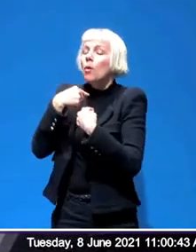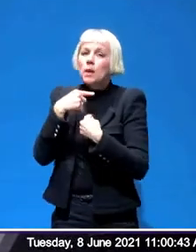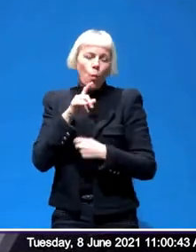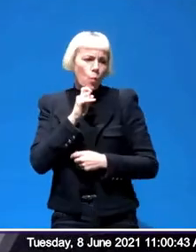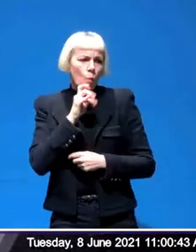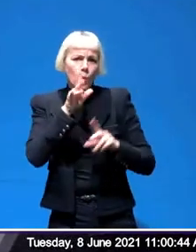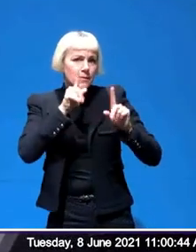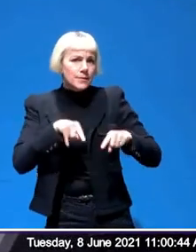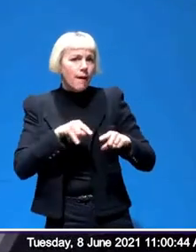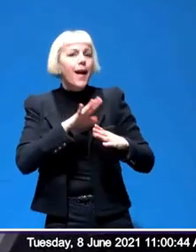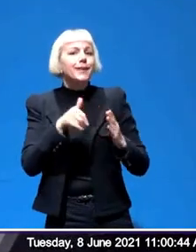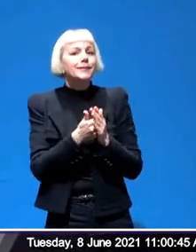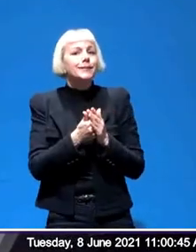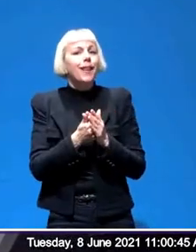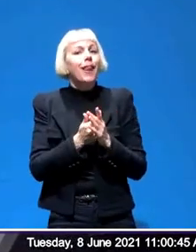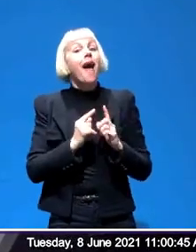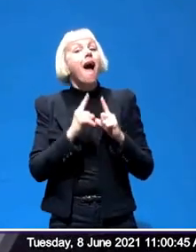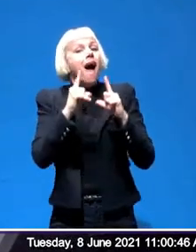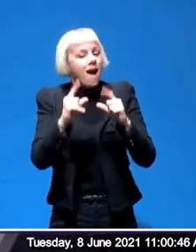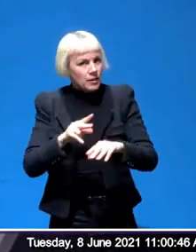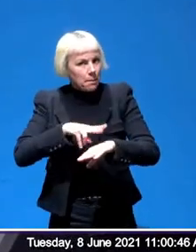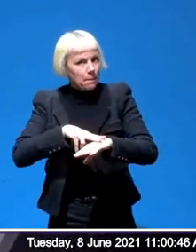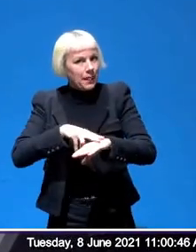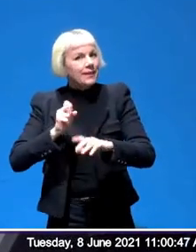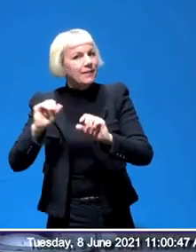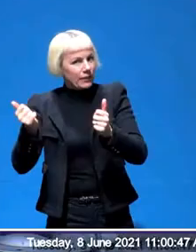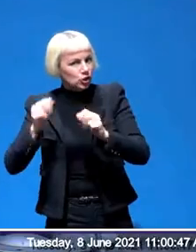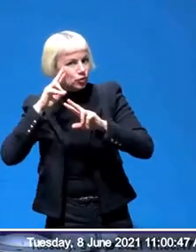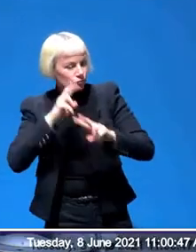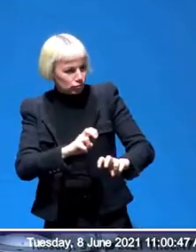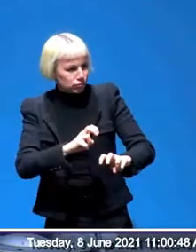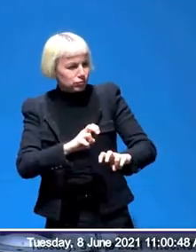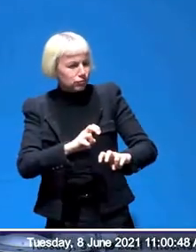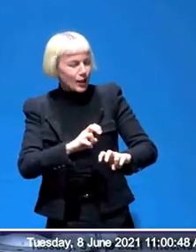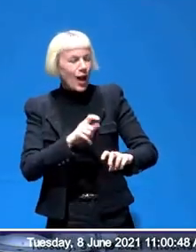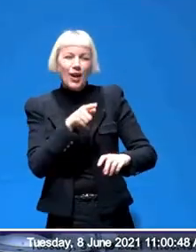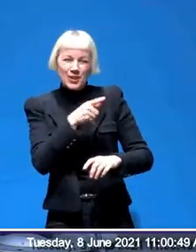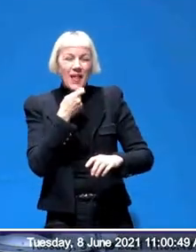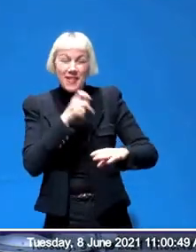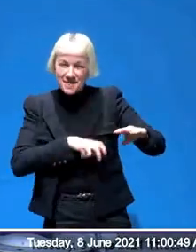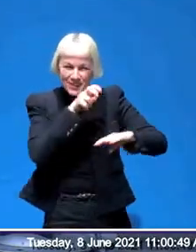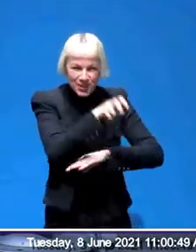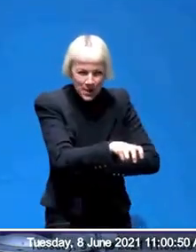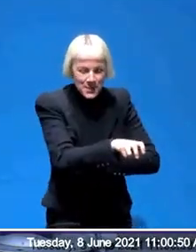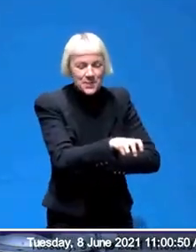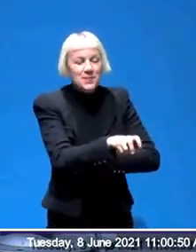until after the police investigation. So you anticipated my question about just in terms of